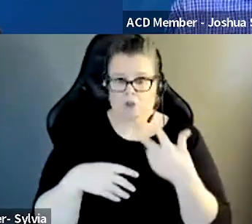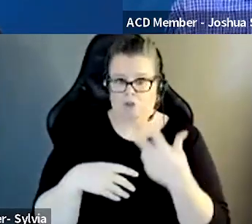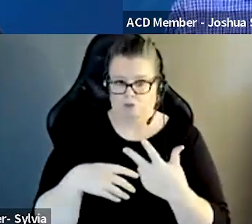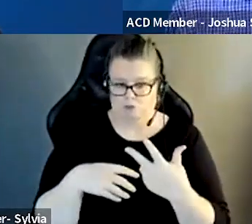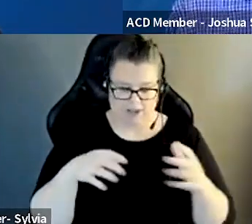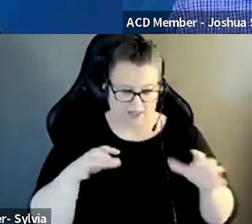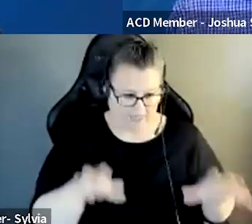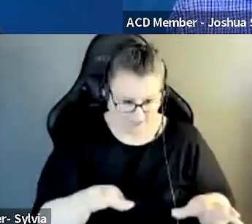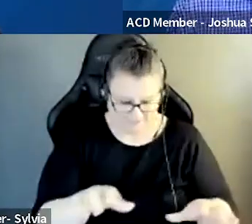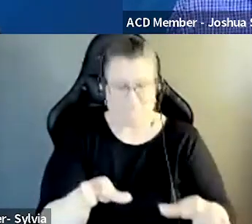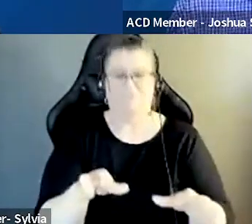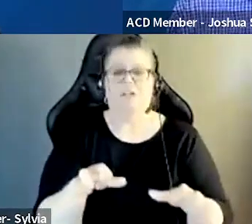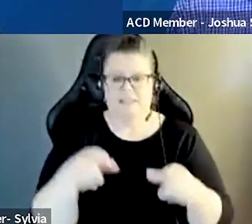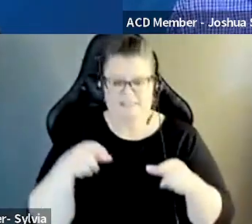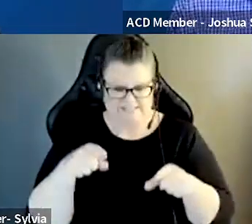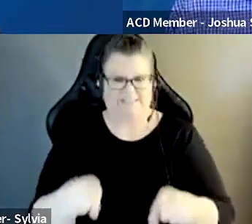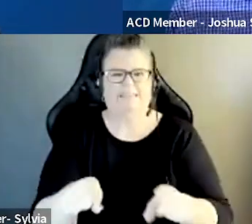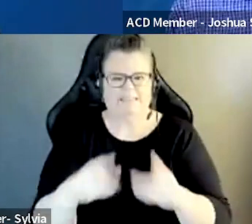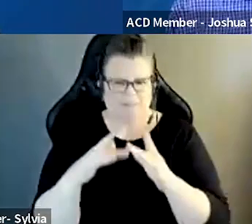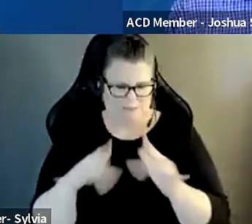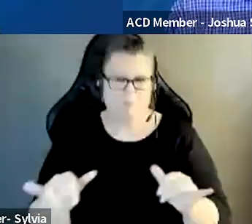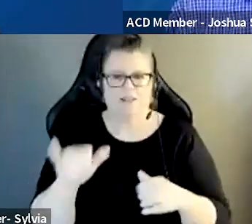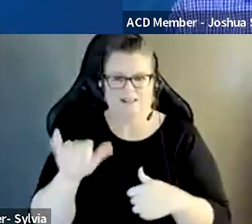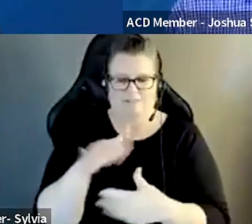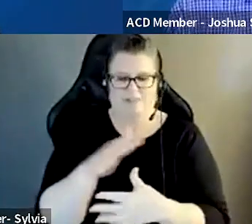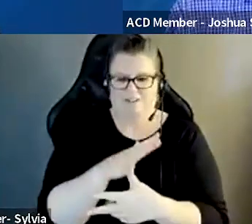The first is what I just outlined for Dr. Fleming with regards to, you know,